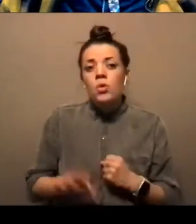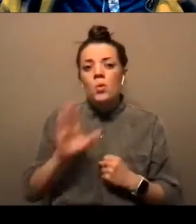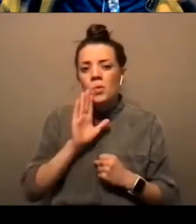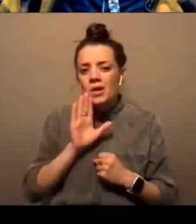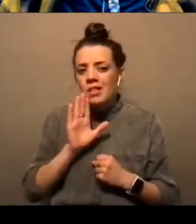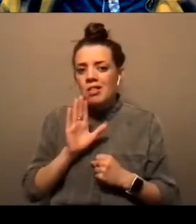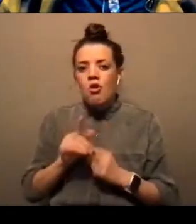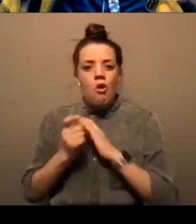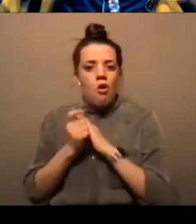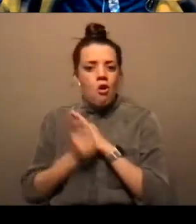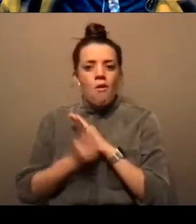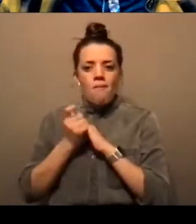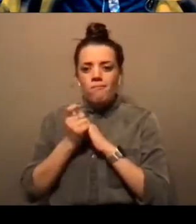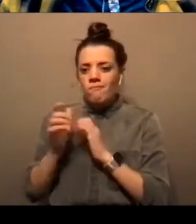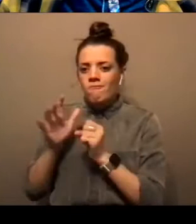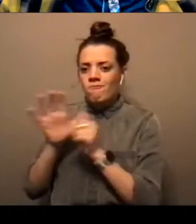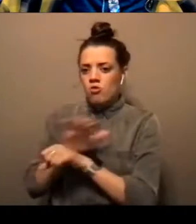and will generally